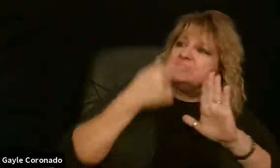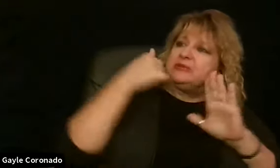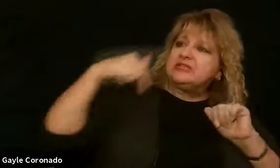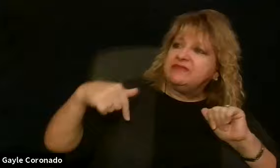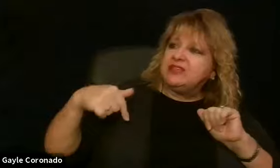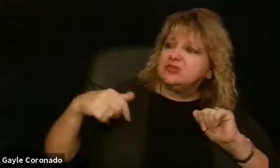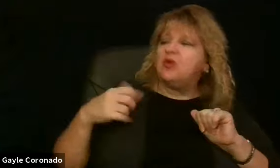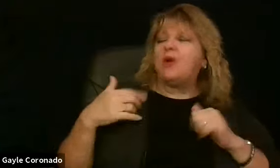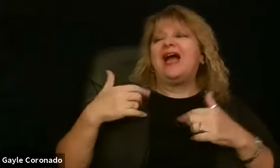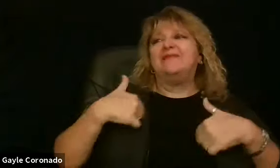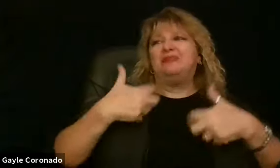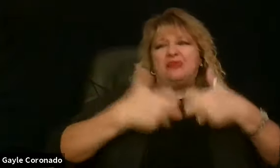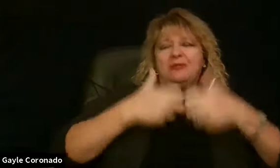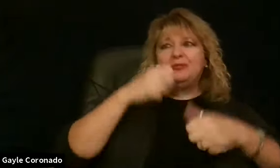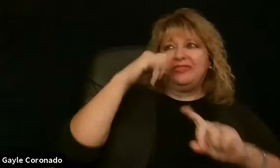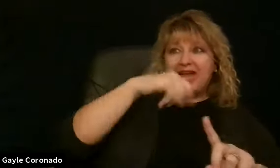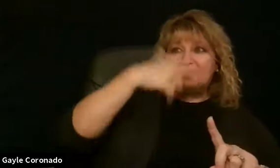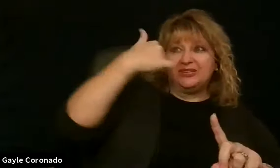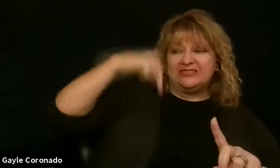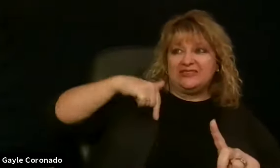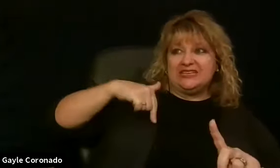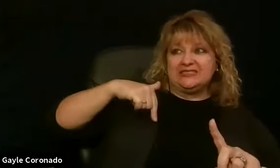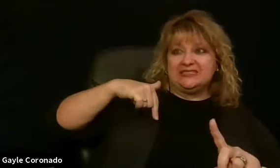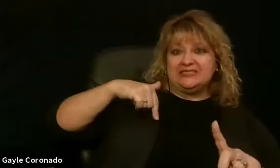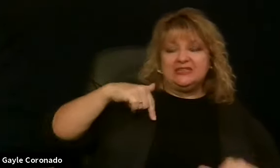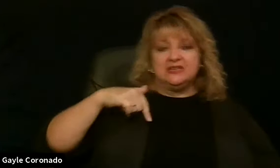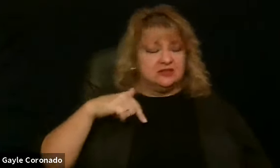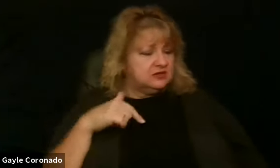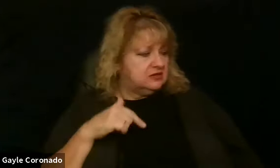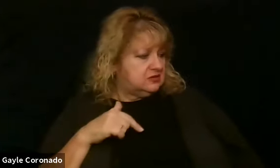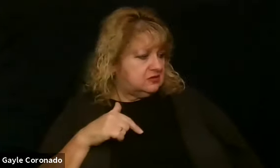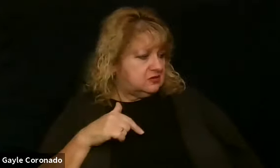And without that visual evidence.